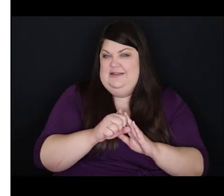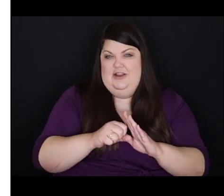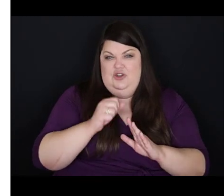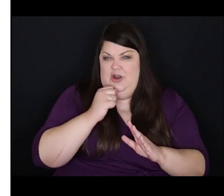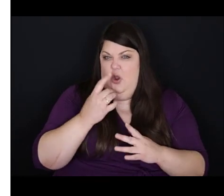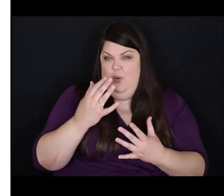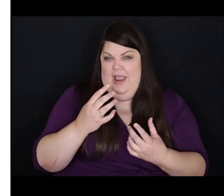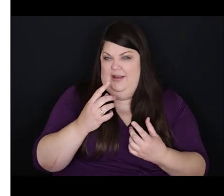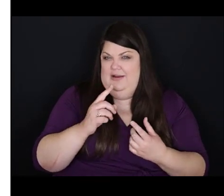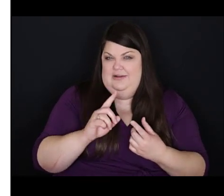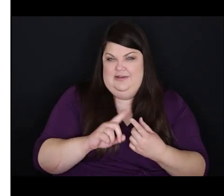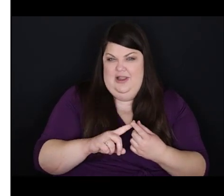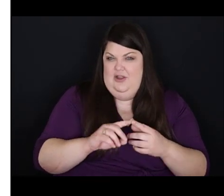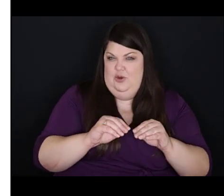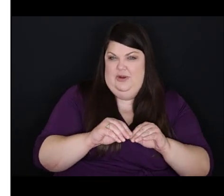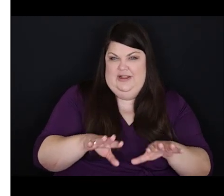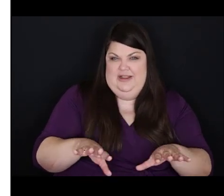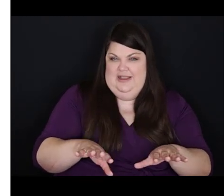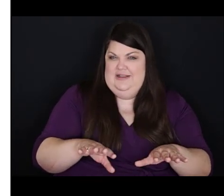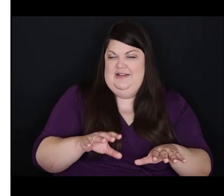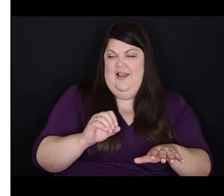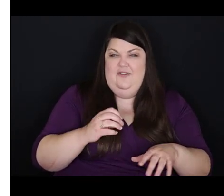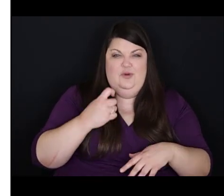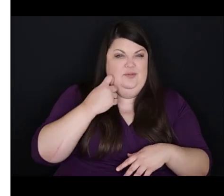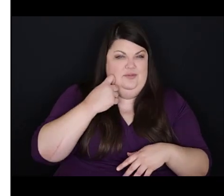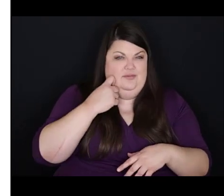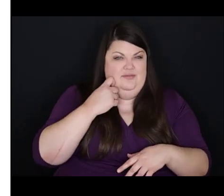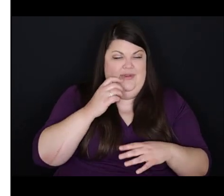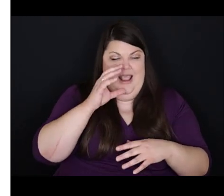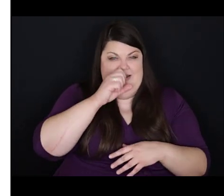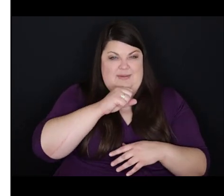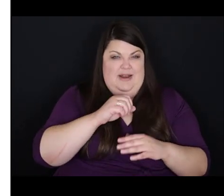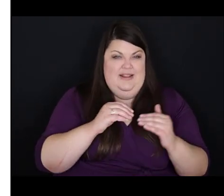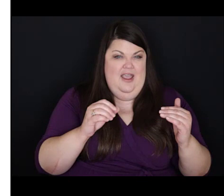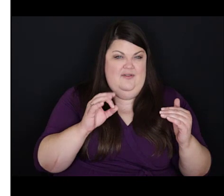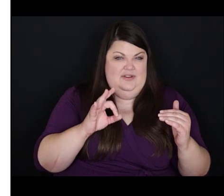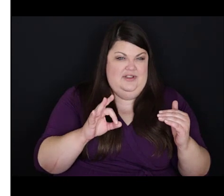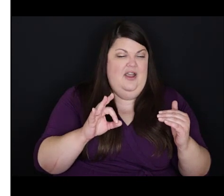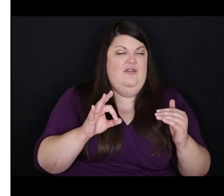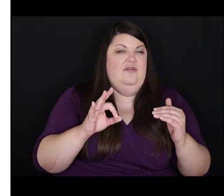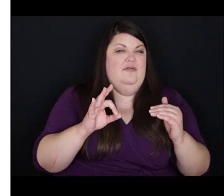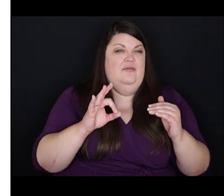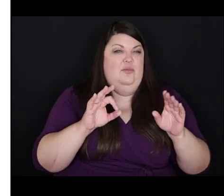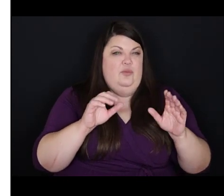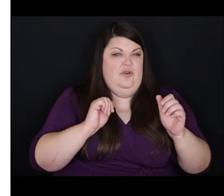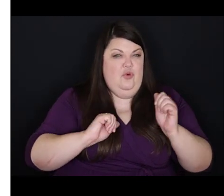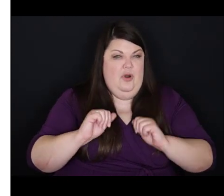estimated levels of performance derived from the Departments’ statistical adjustment model.